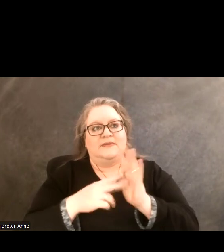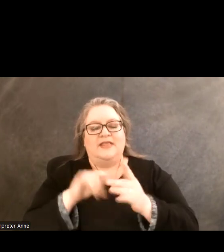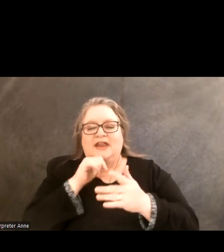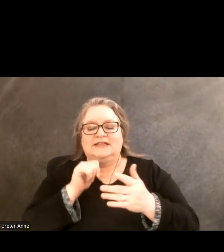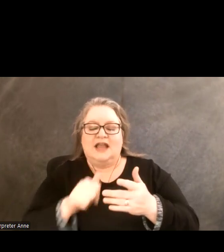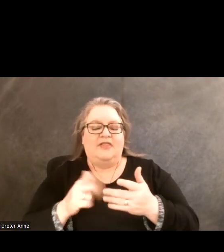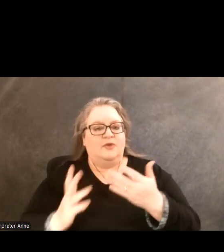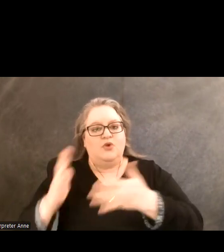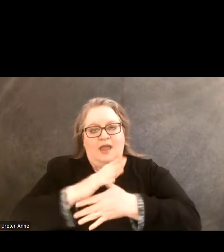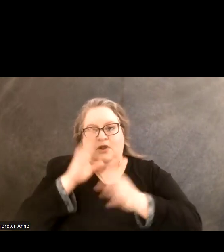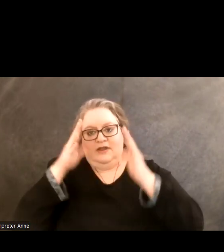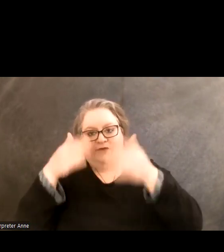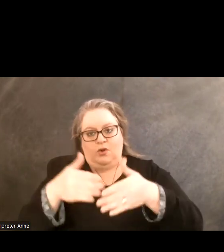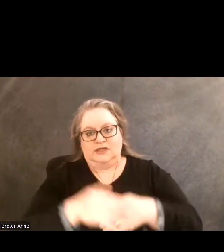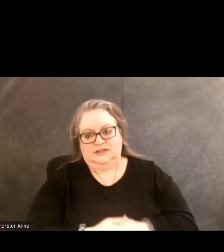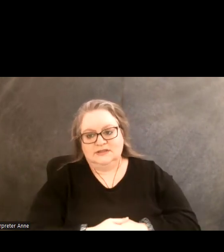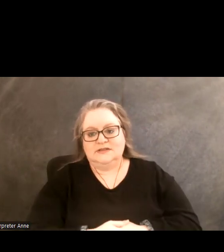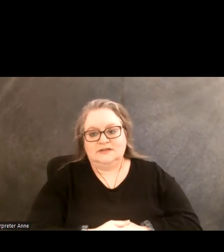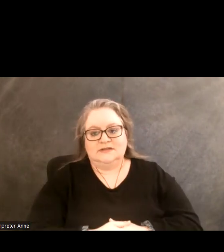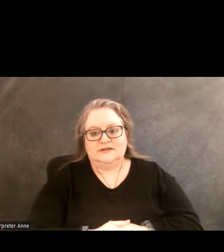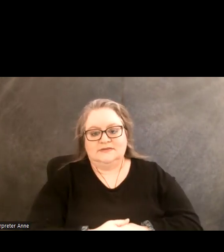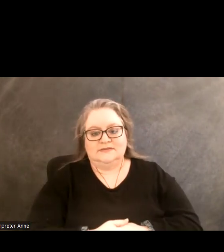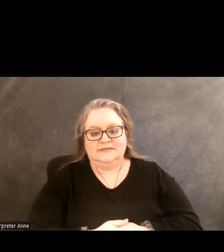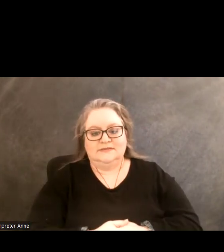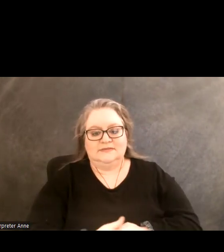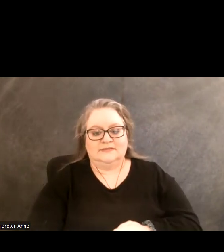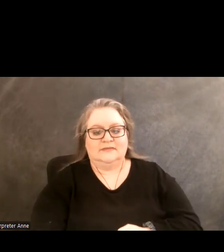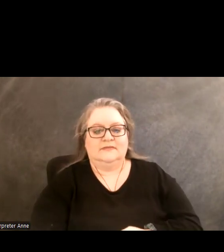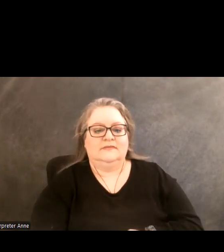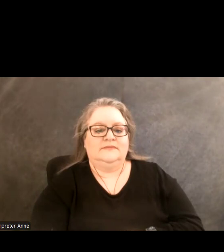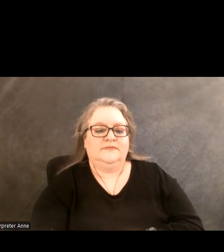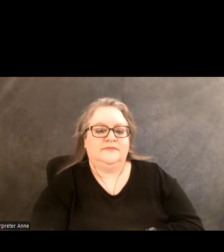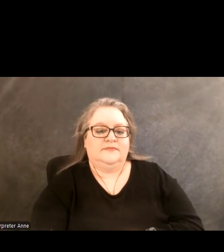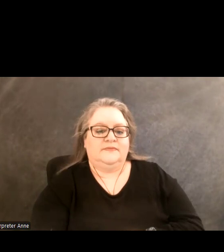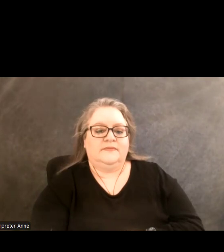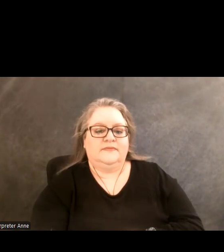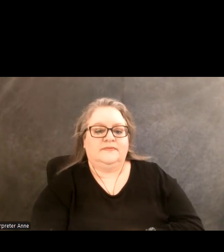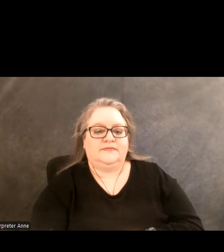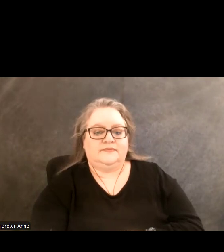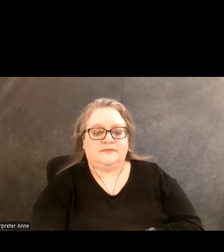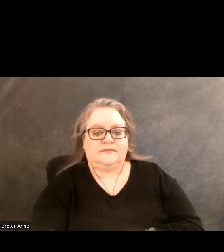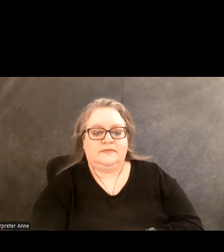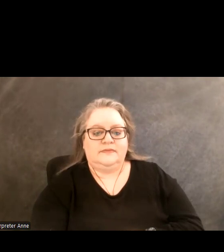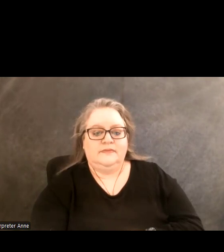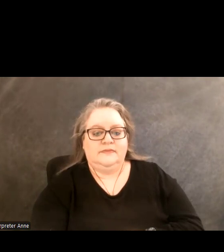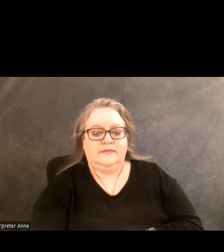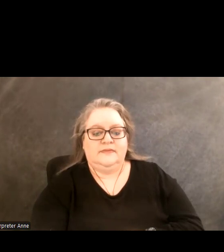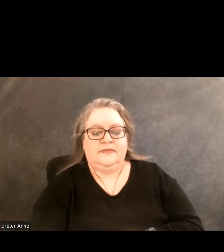focus. I arrived at this because I